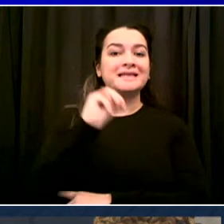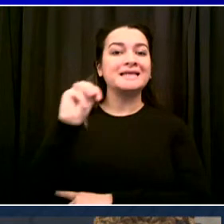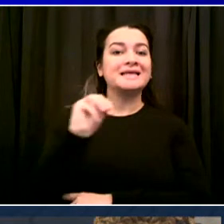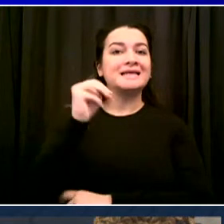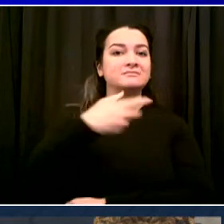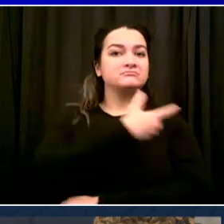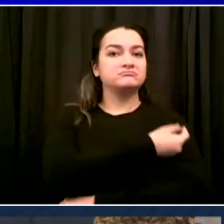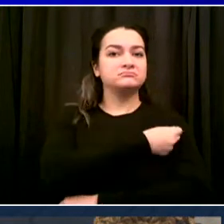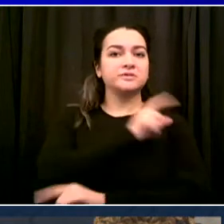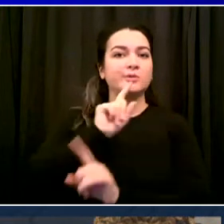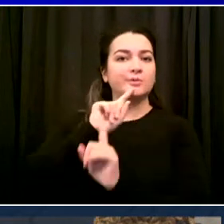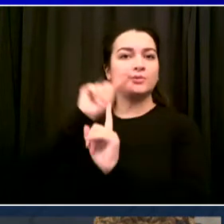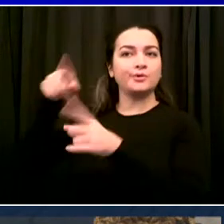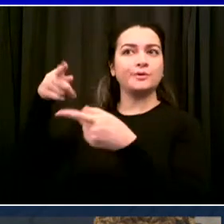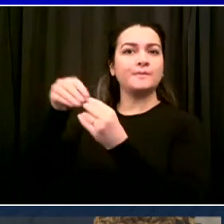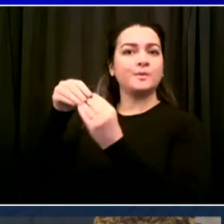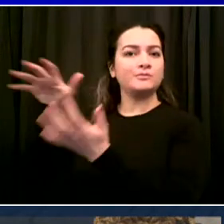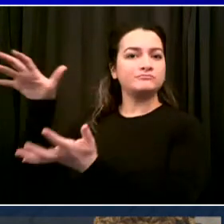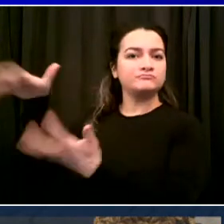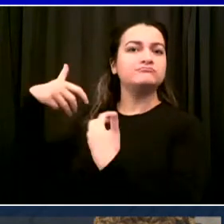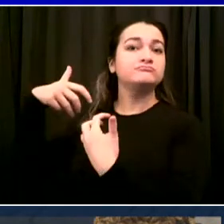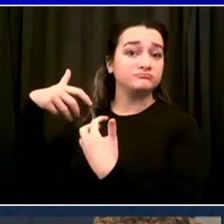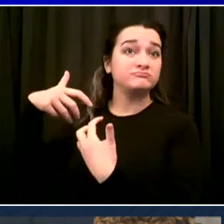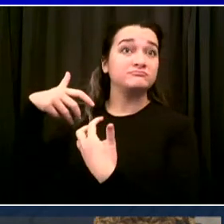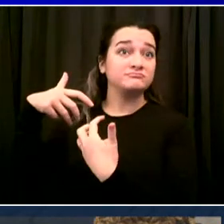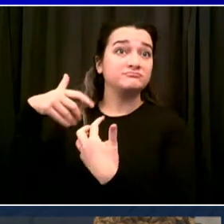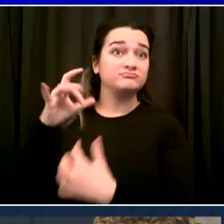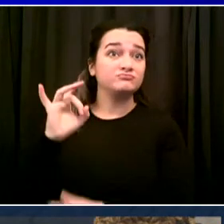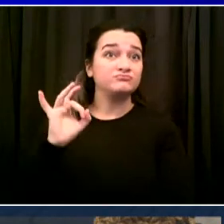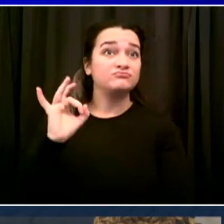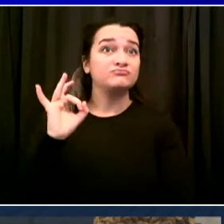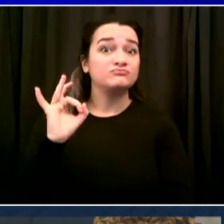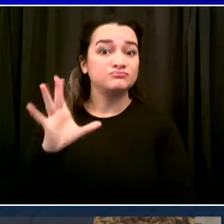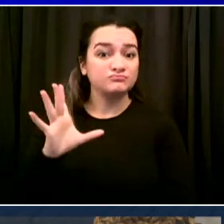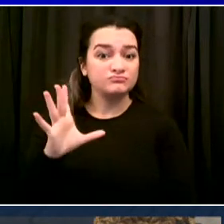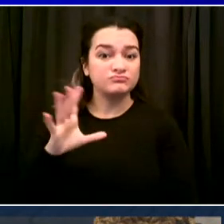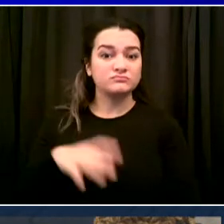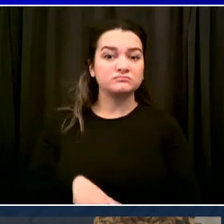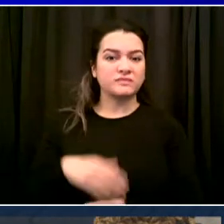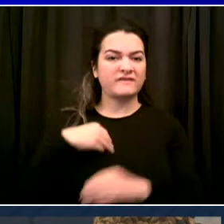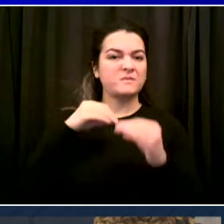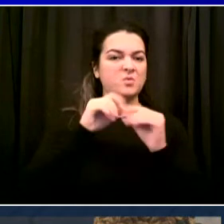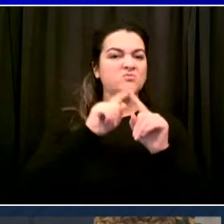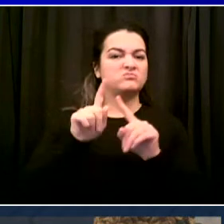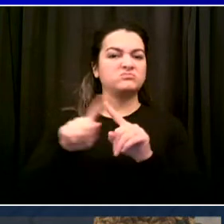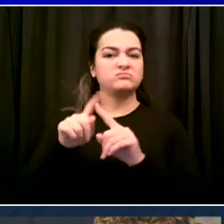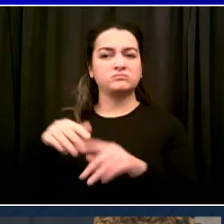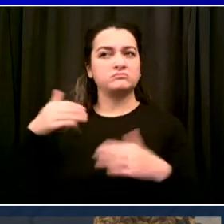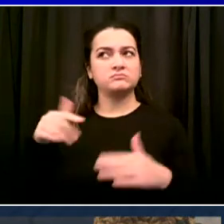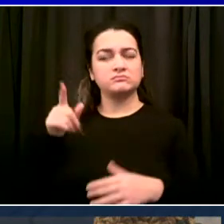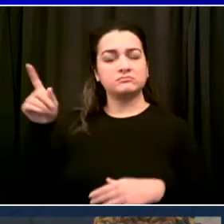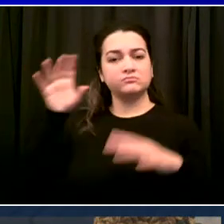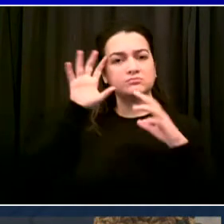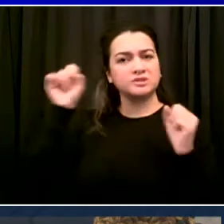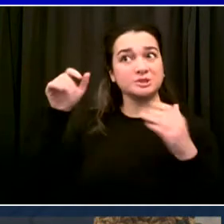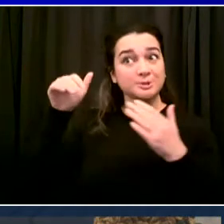VVCIACNATION EFFORT STRONGER AN STRONGER ALL THE TIME. LOOK, THIS NEW LEADERSHIP IS MAKING A DIFFERENCEE, WE ARE GETTING A CLEAR SENSE OF WHERE OUR COUNUNY TRIS GOING, WHAT IS GOING TO HAPPEN WITH SUPPLY.